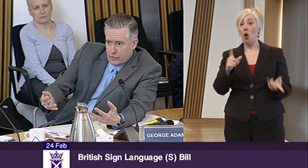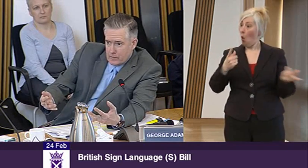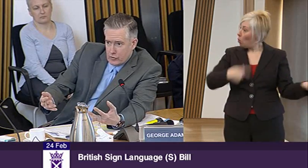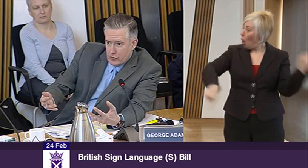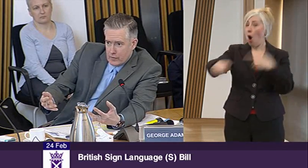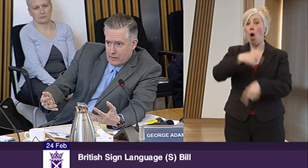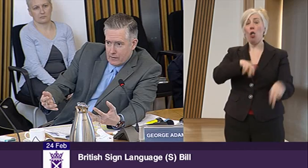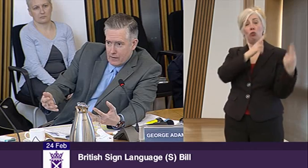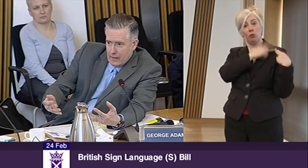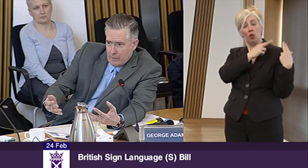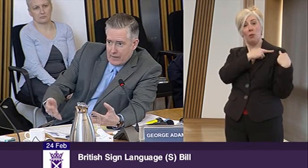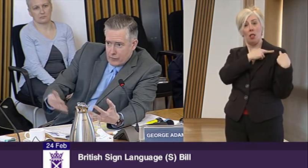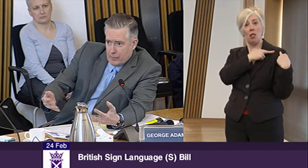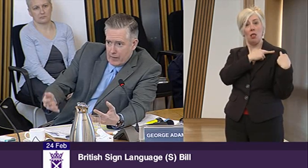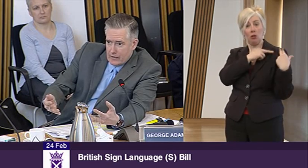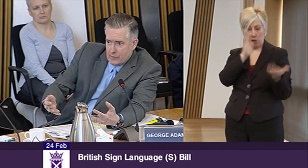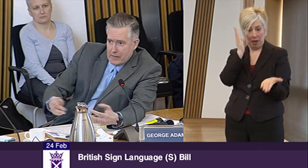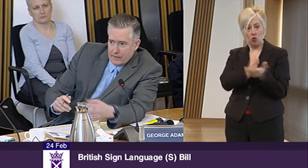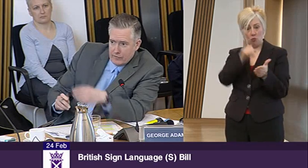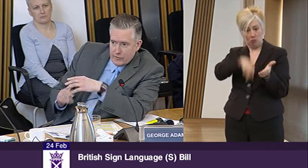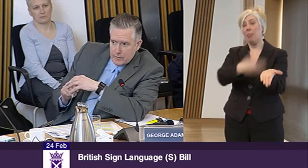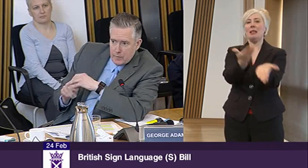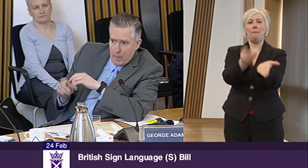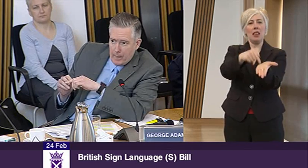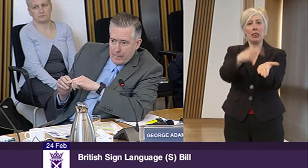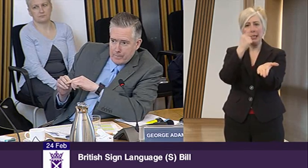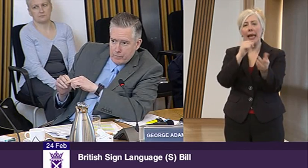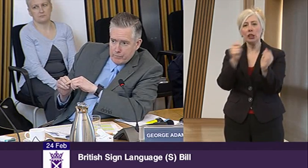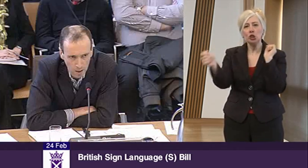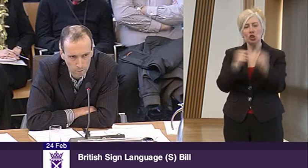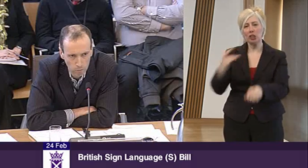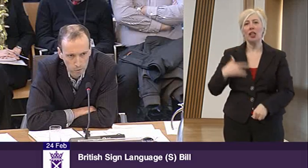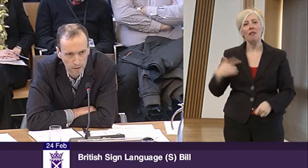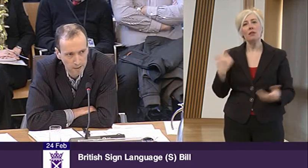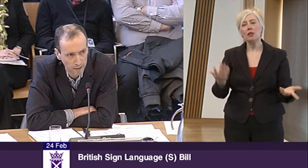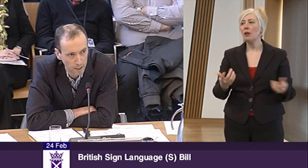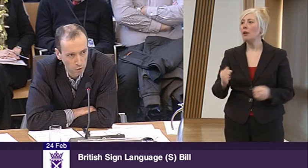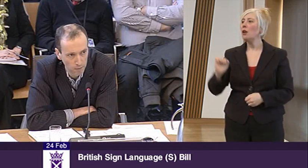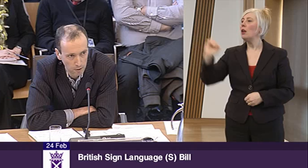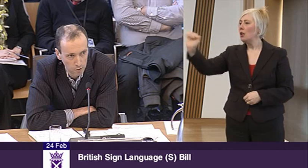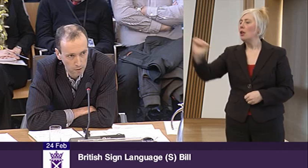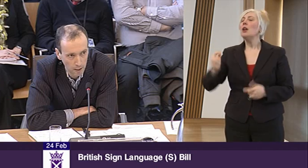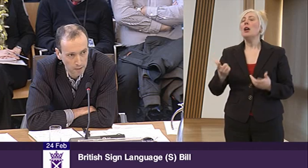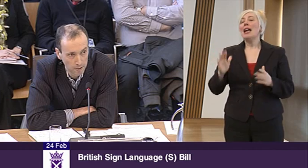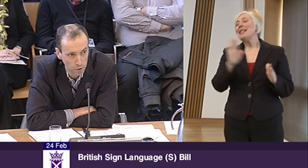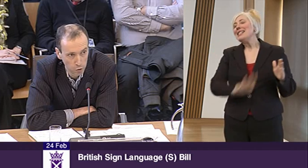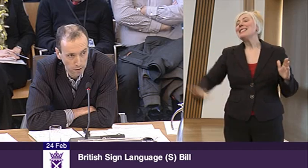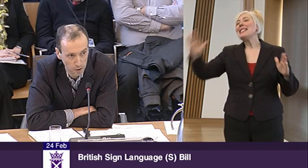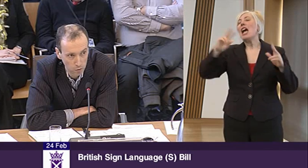for ensuring that the bill makes a difference. Robert Nicol: There is a difference between, on the one hand, getting a national picture